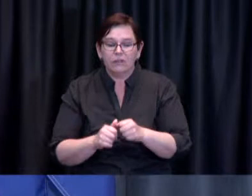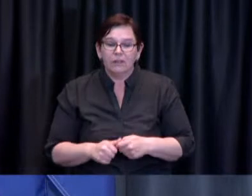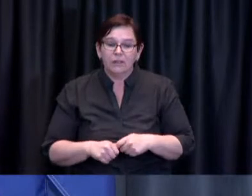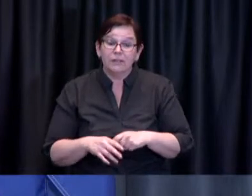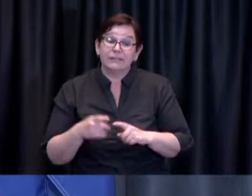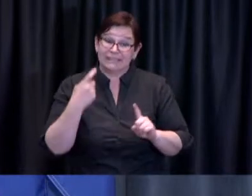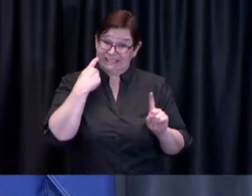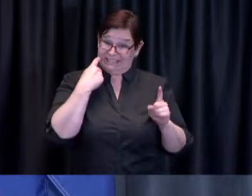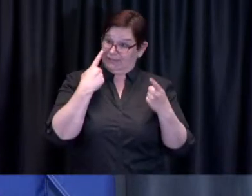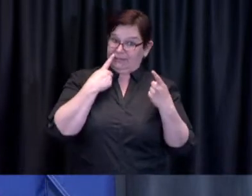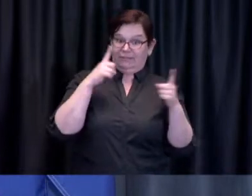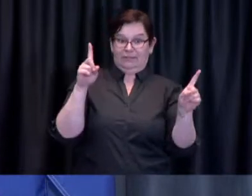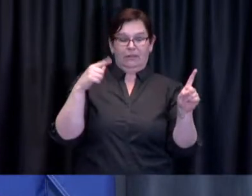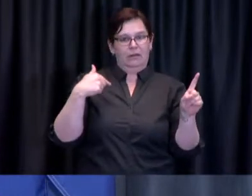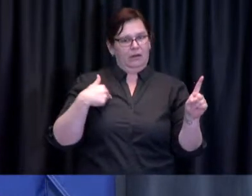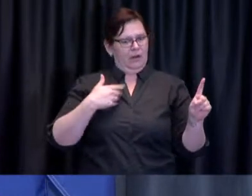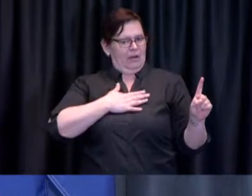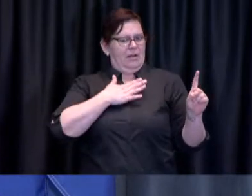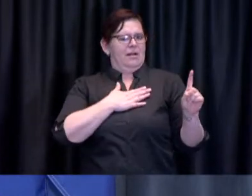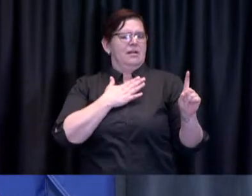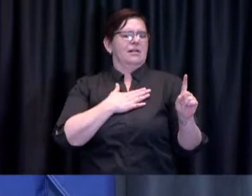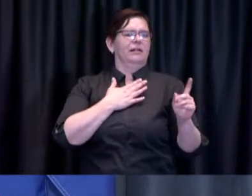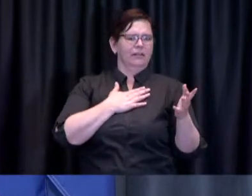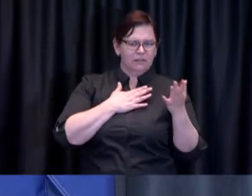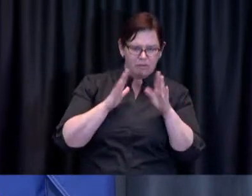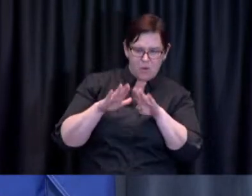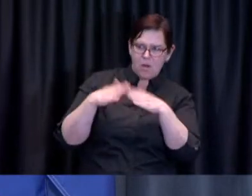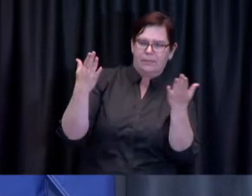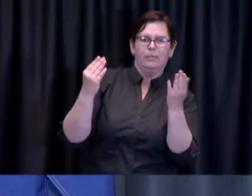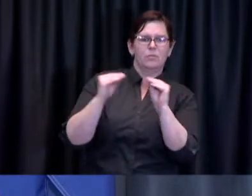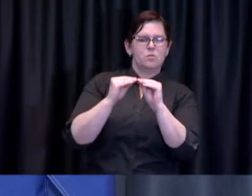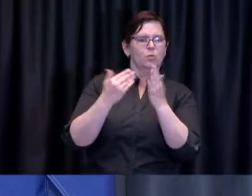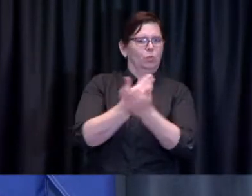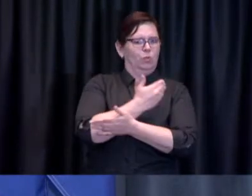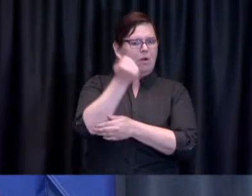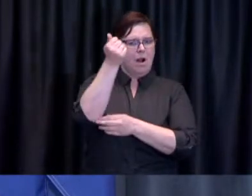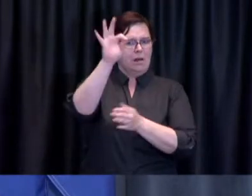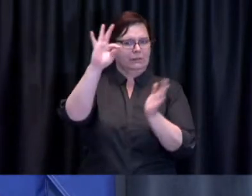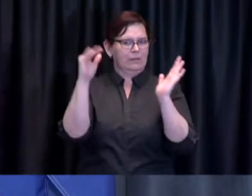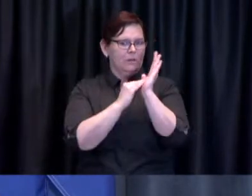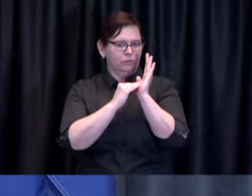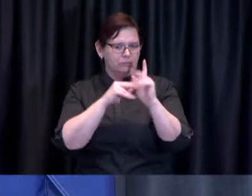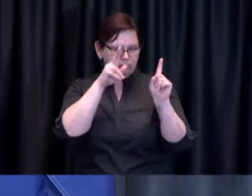pleased that we are opening approximately nineteen thousand additional appointments in city-operated